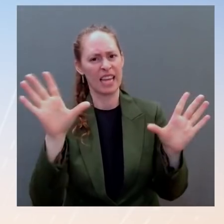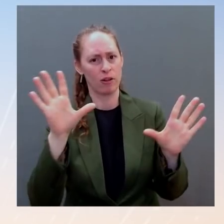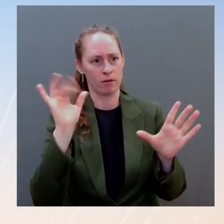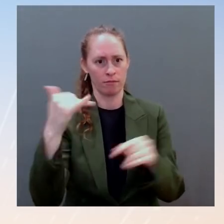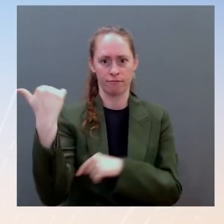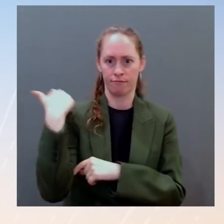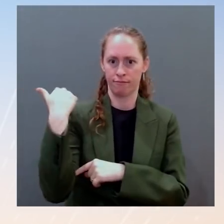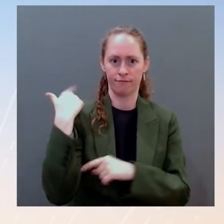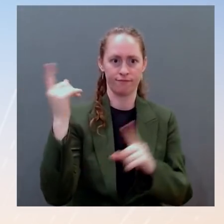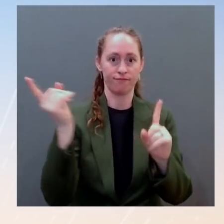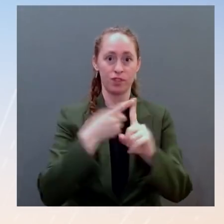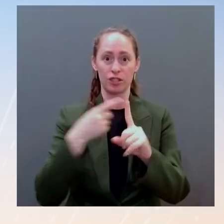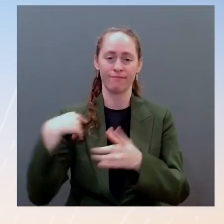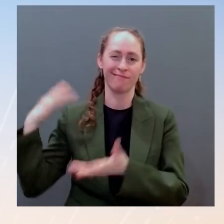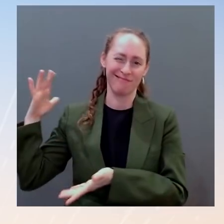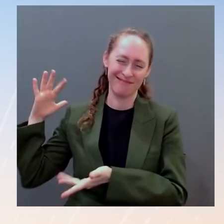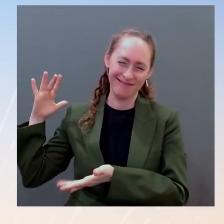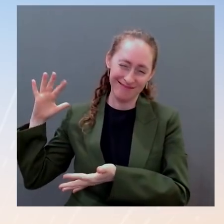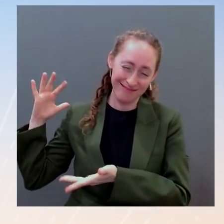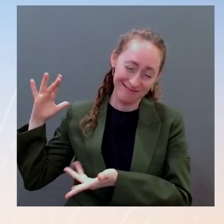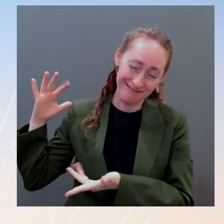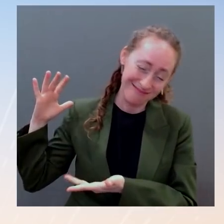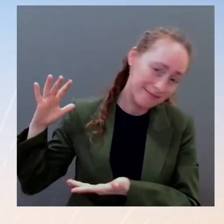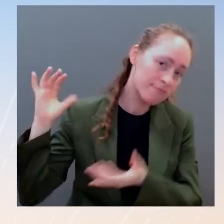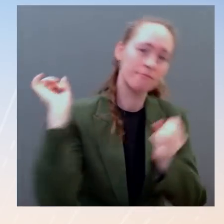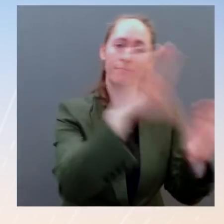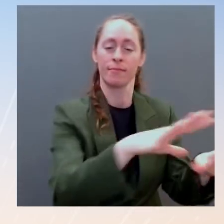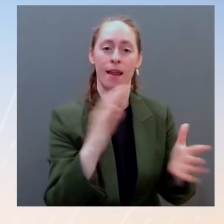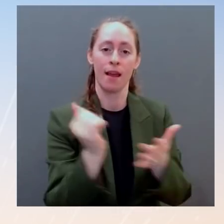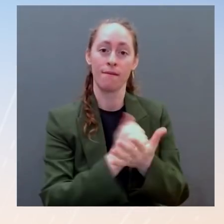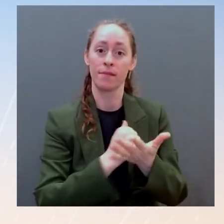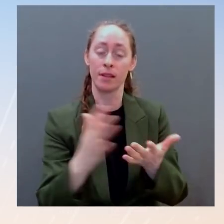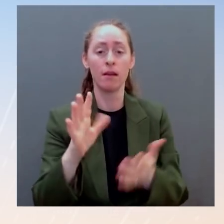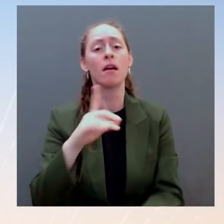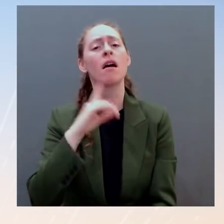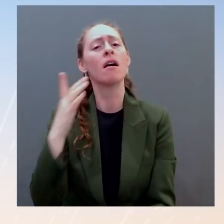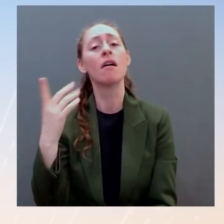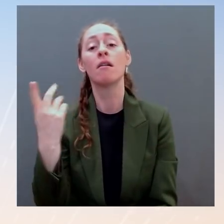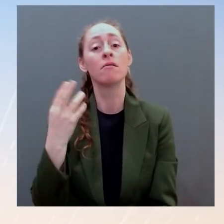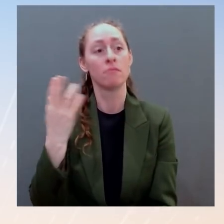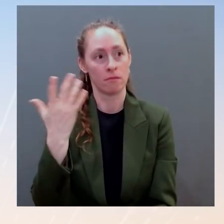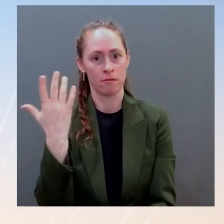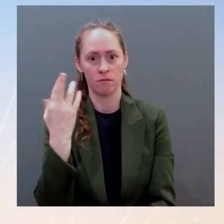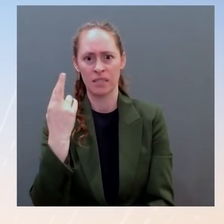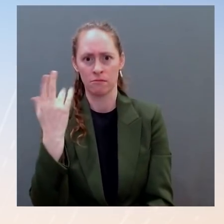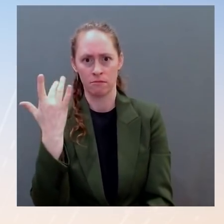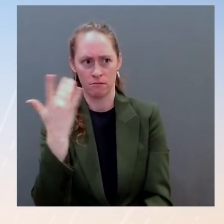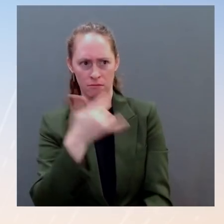about the nature of the fight and how it has evolved, right? That because they're on a terrain now that --